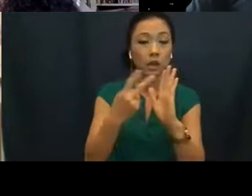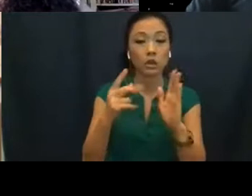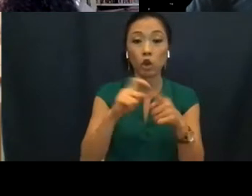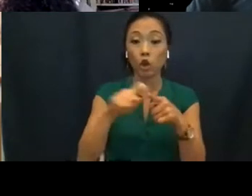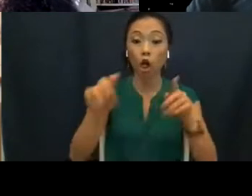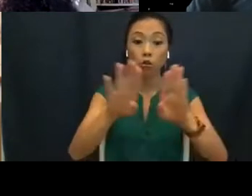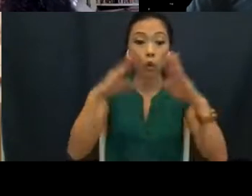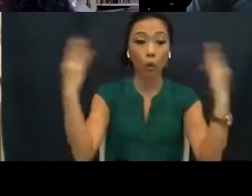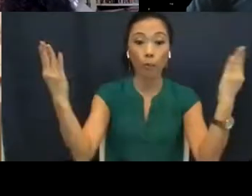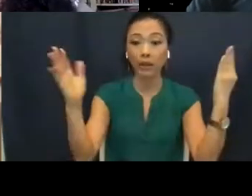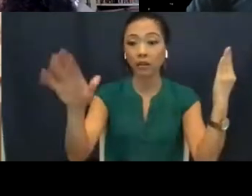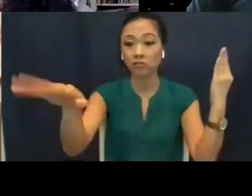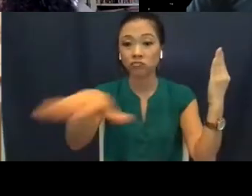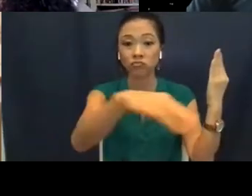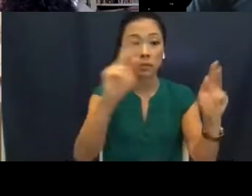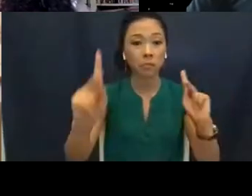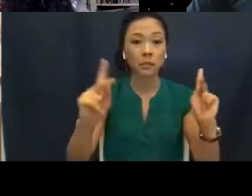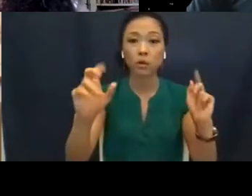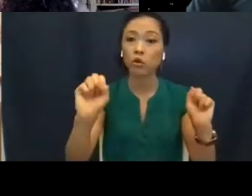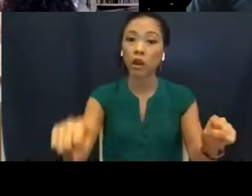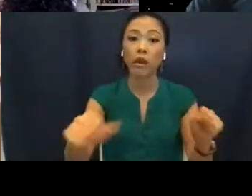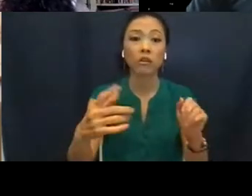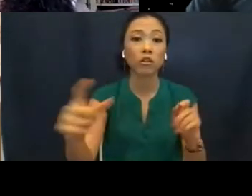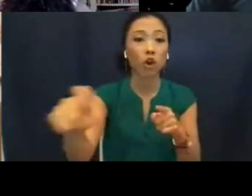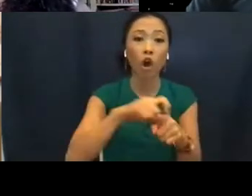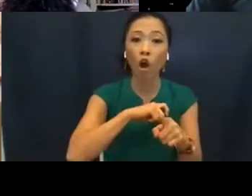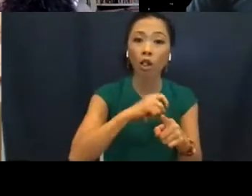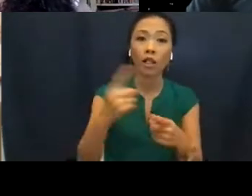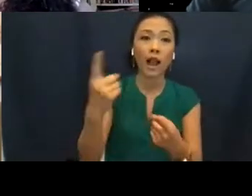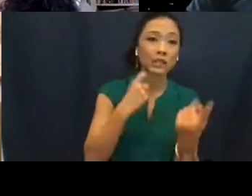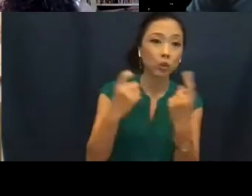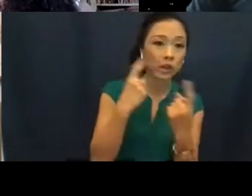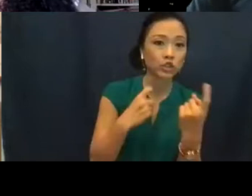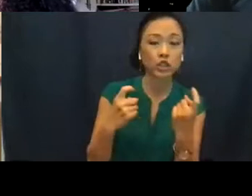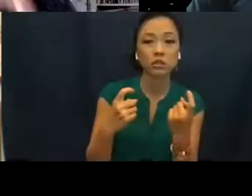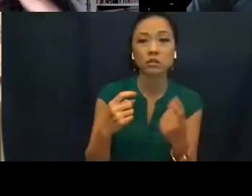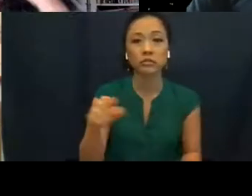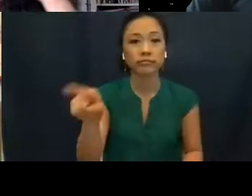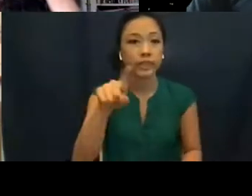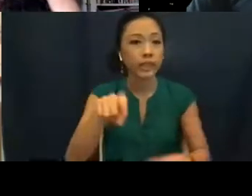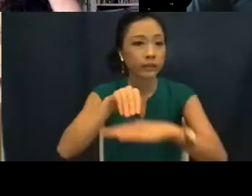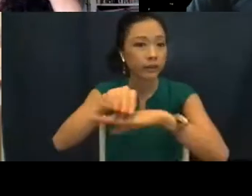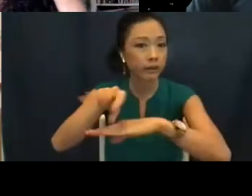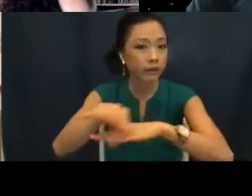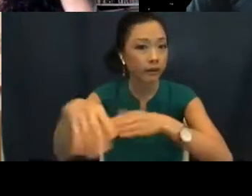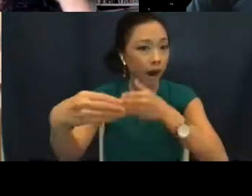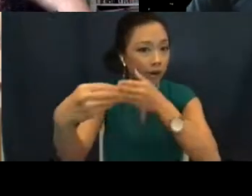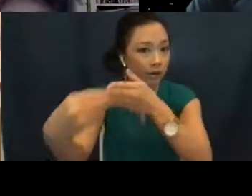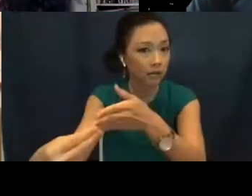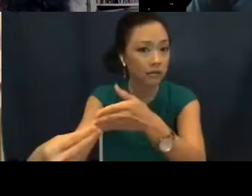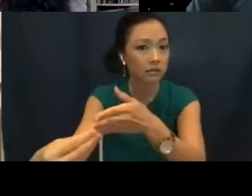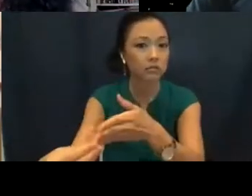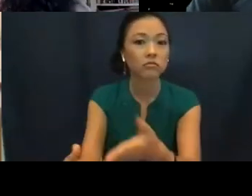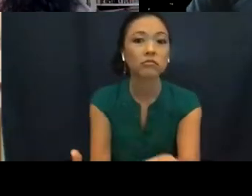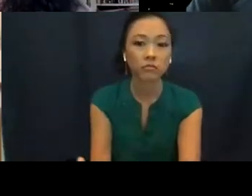here if you have questions or need some guidance so that is a part. There are things like at